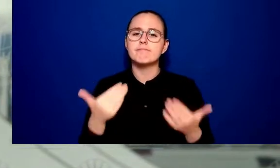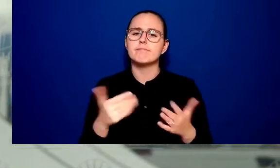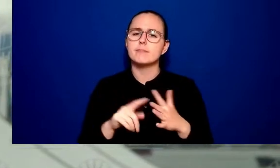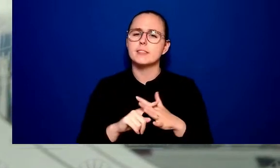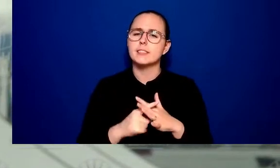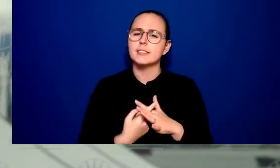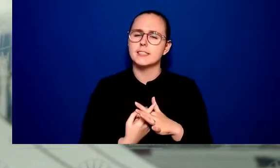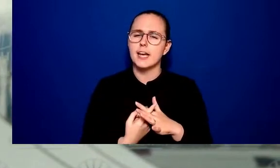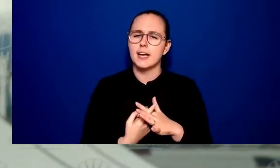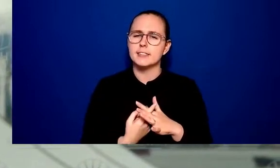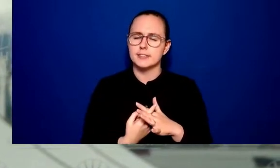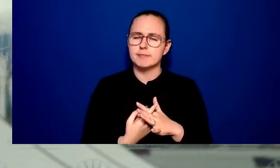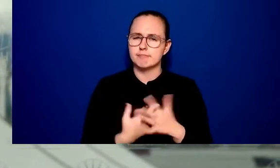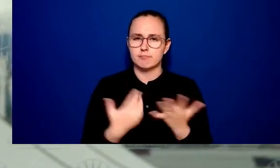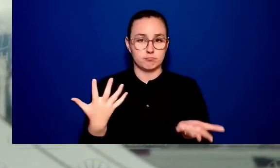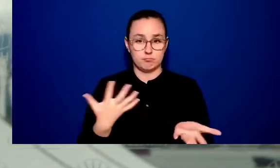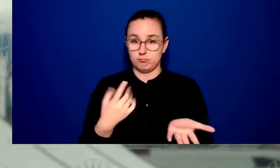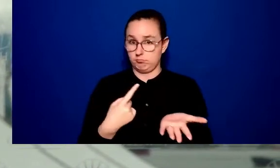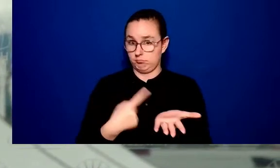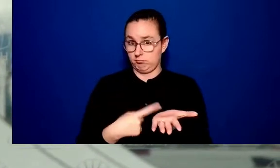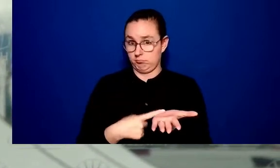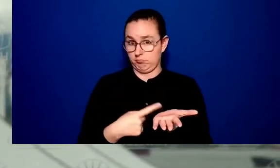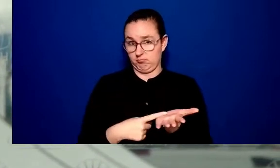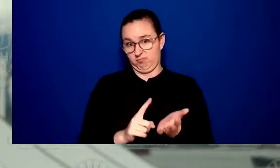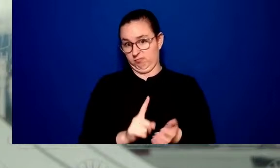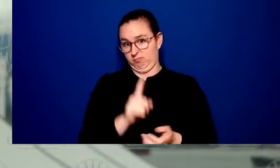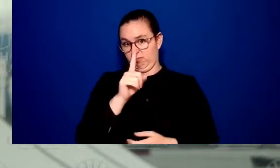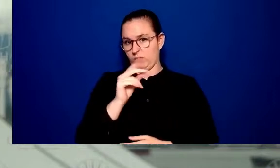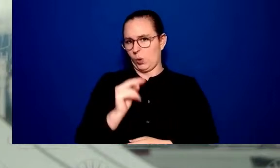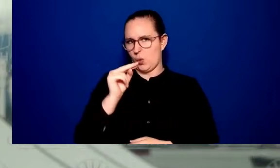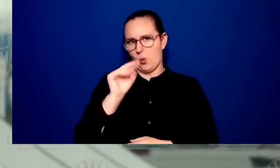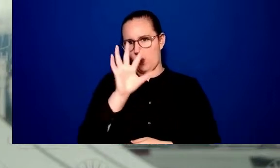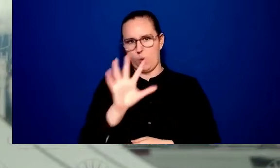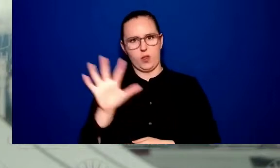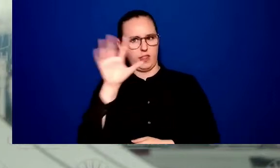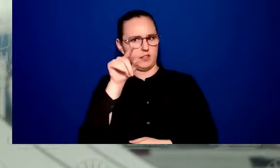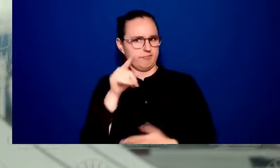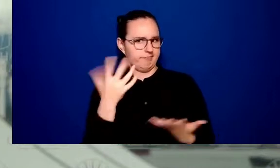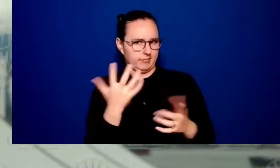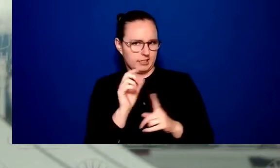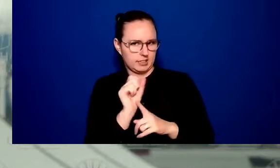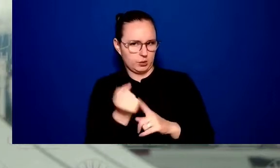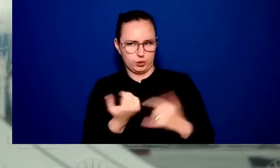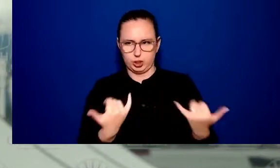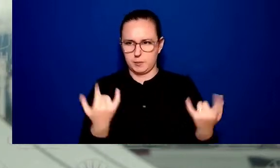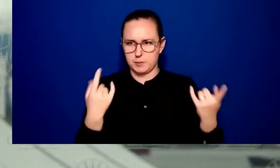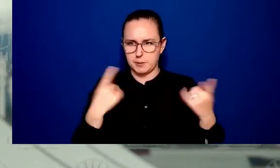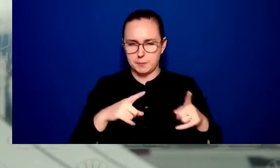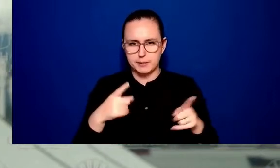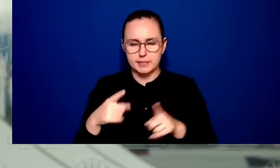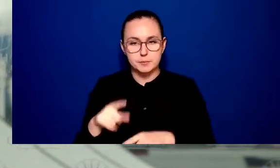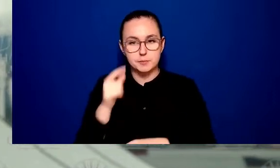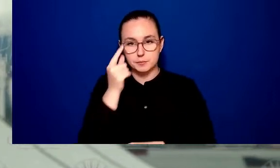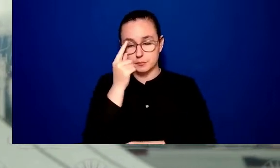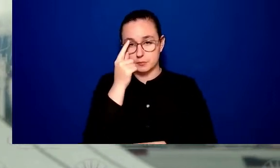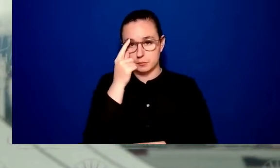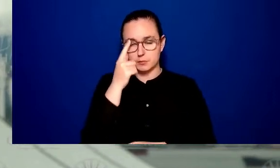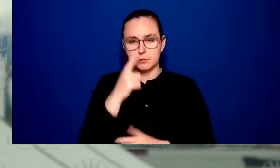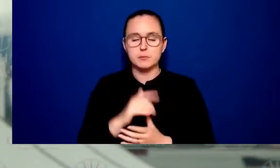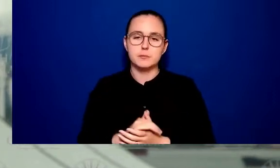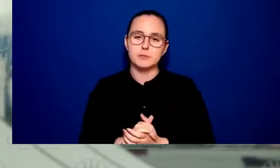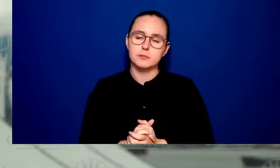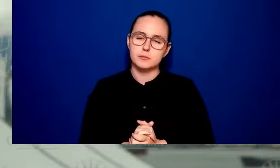Authority. And just to put it